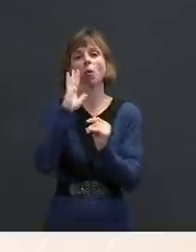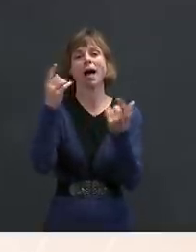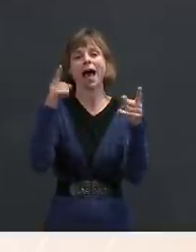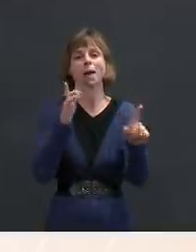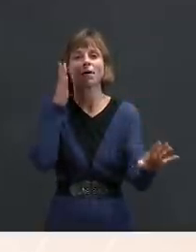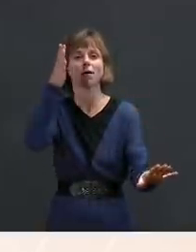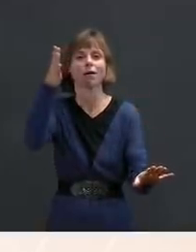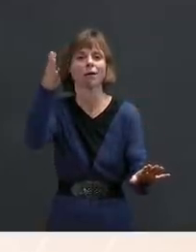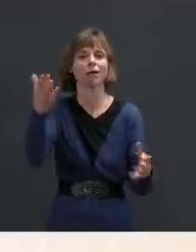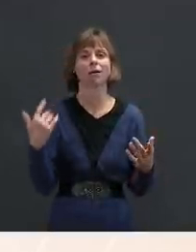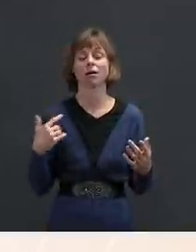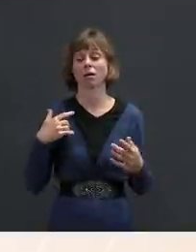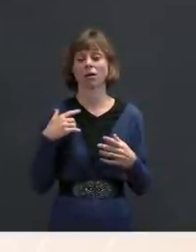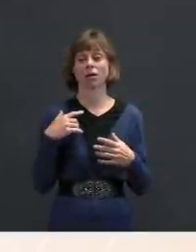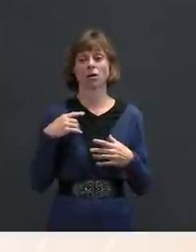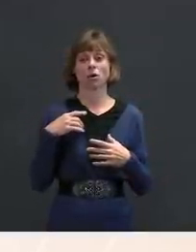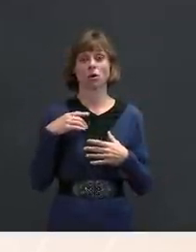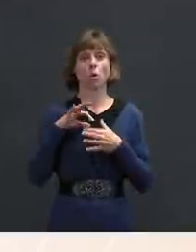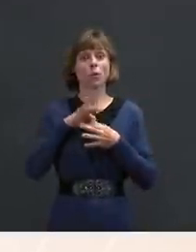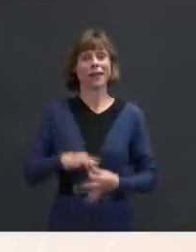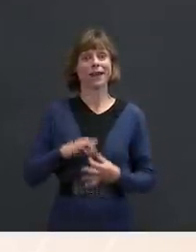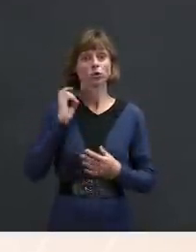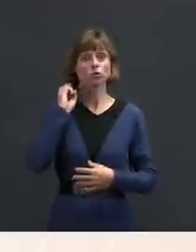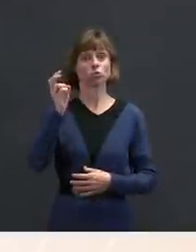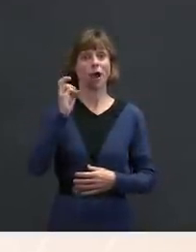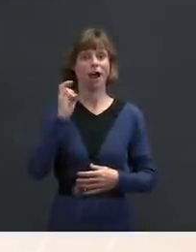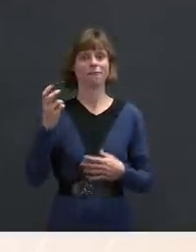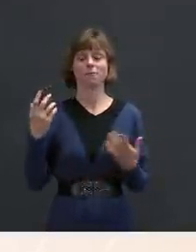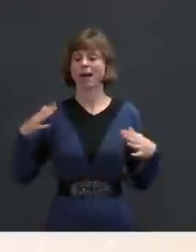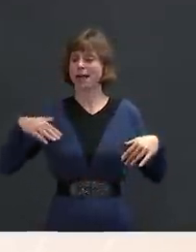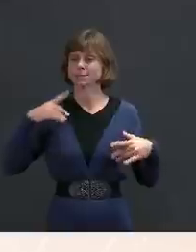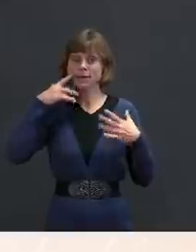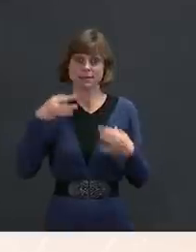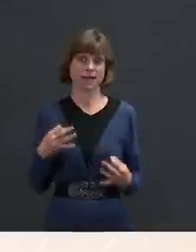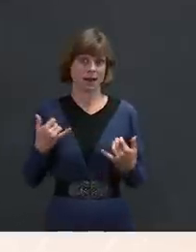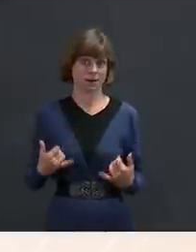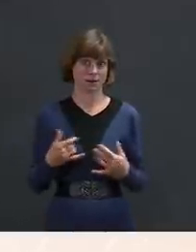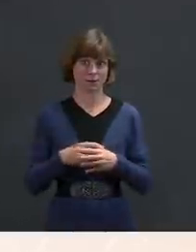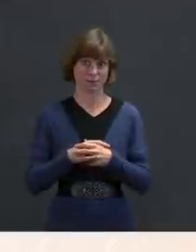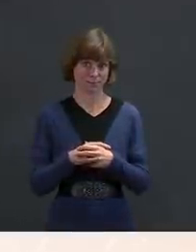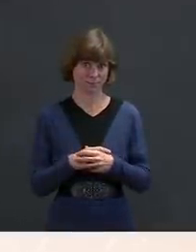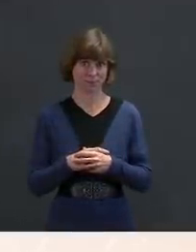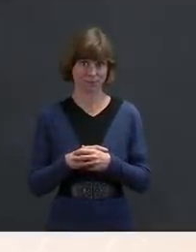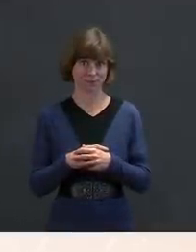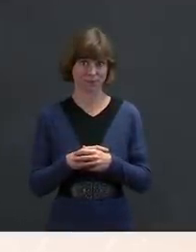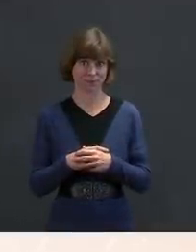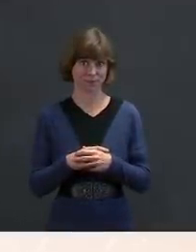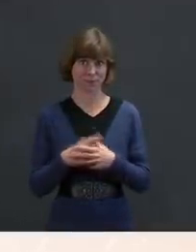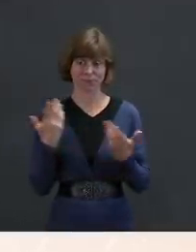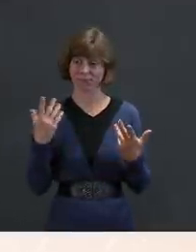we haven't made a determination on that at this point either. It will be related to COVID restrictions